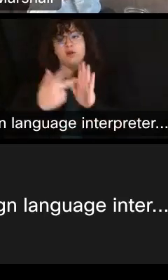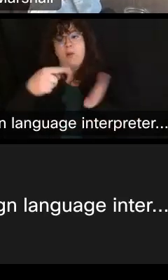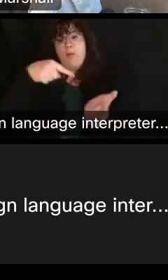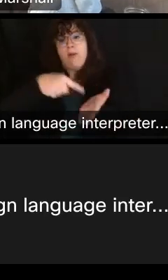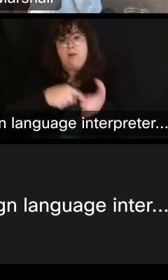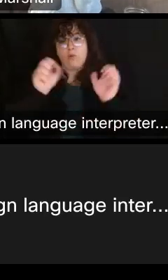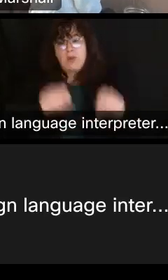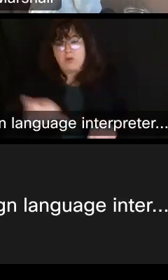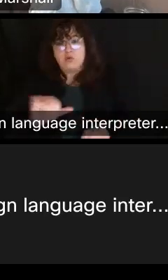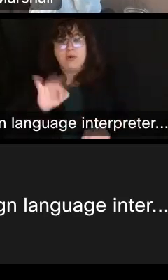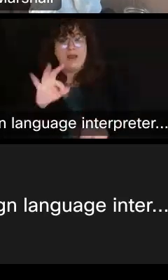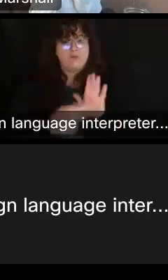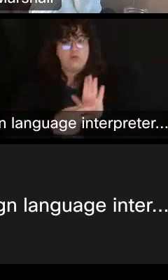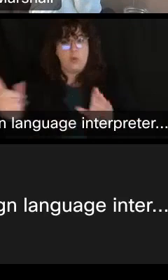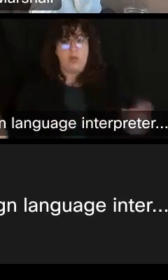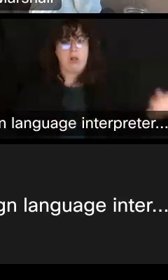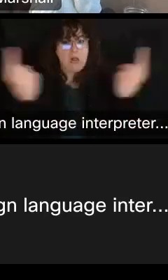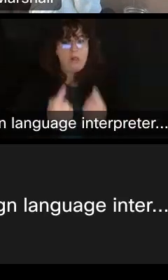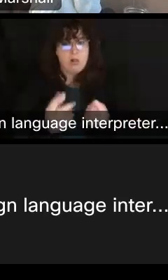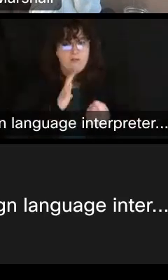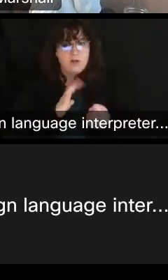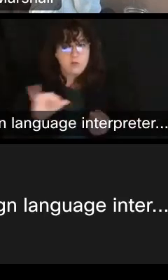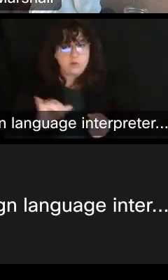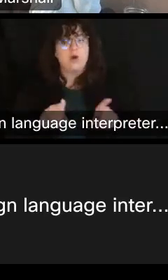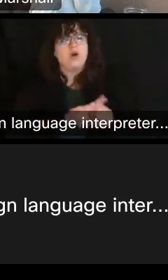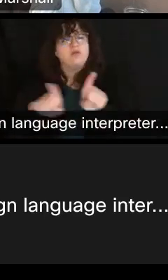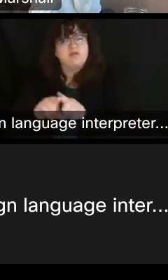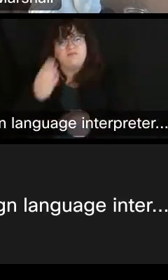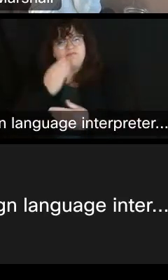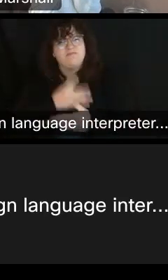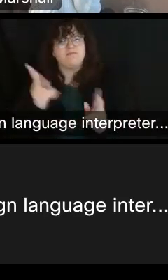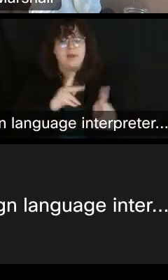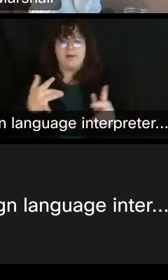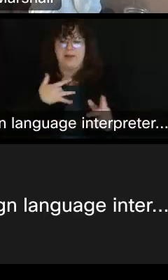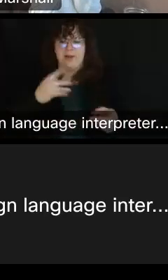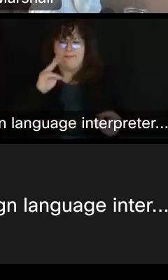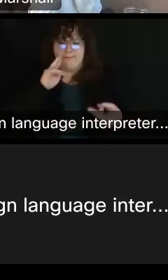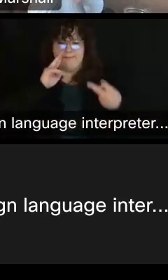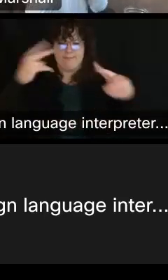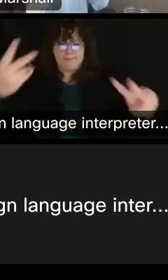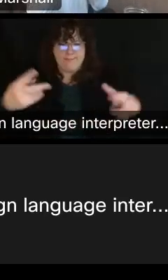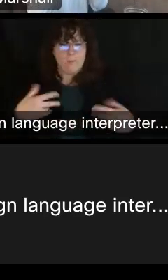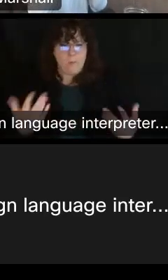And then also just so you know, I think there's kind of a misconception out there that that the